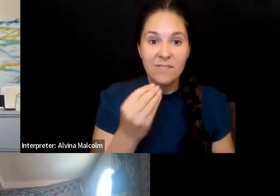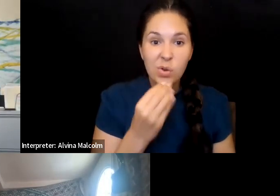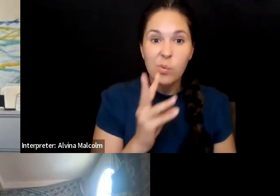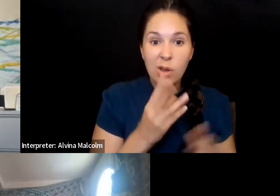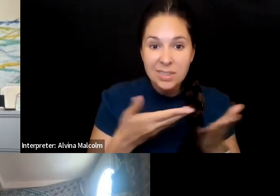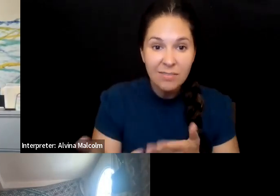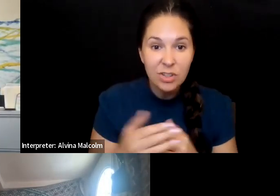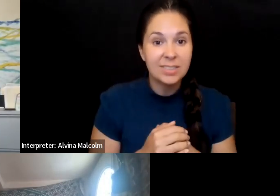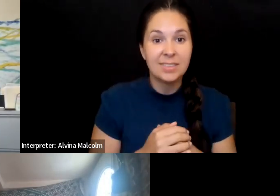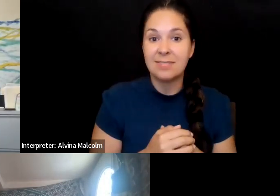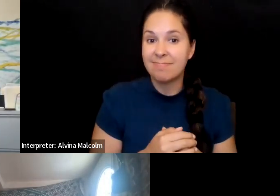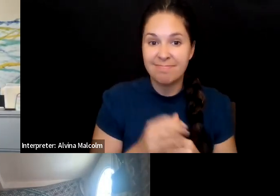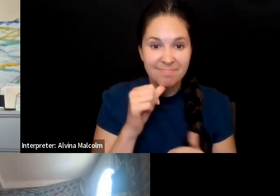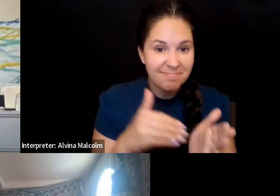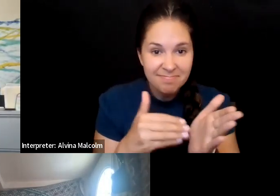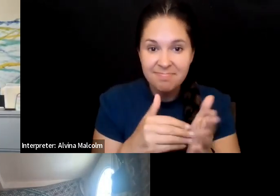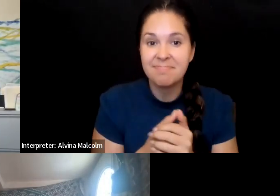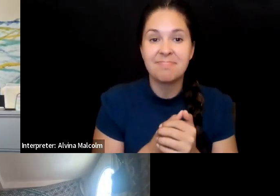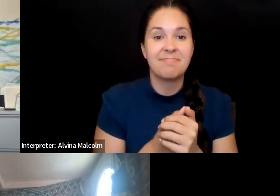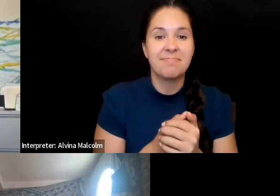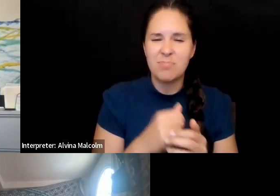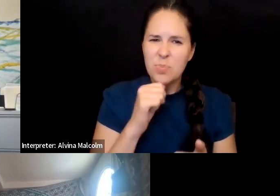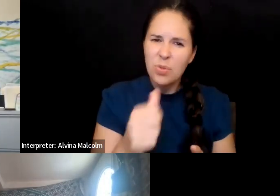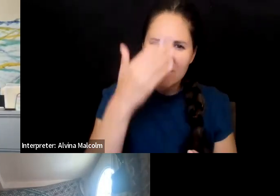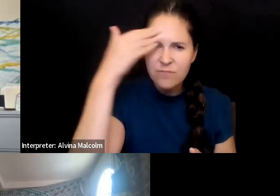quarantine, how many people were